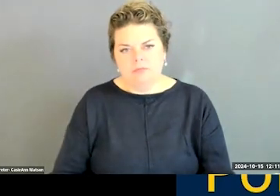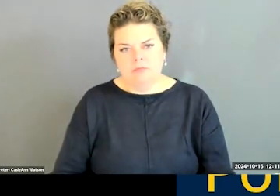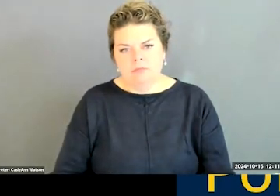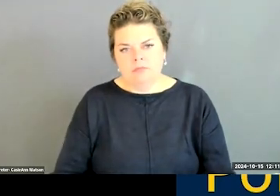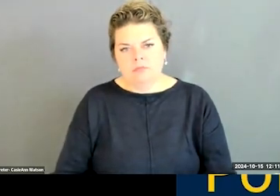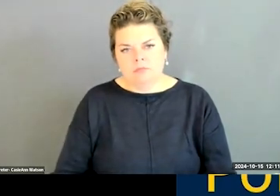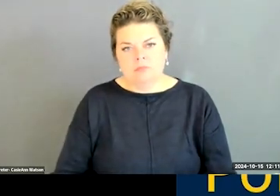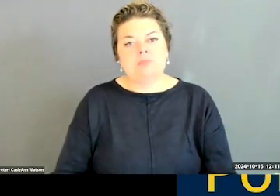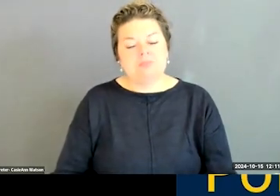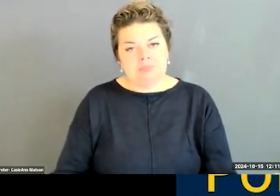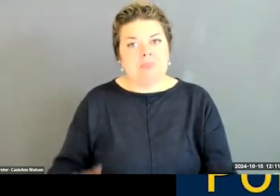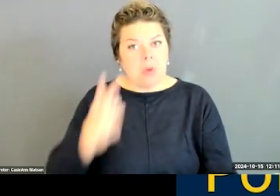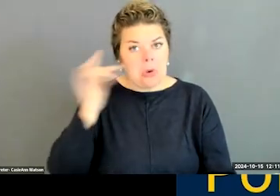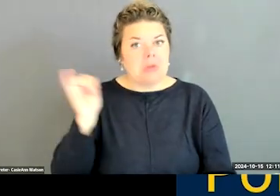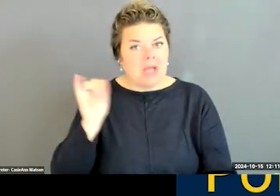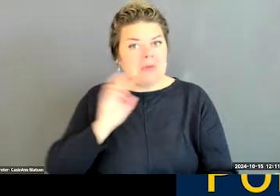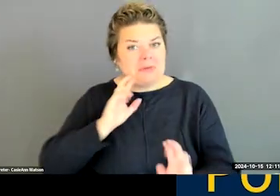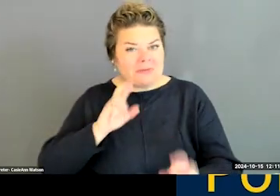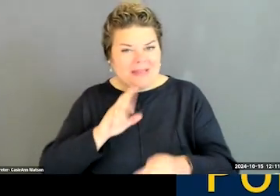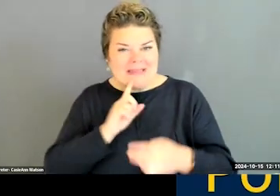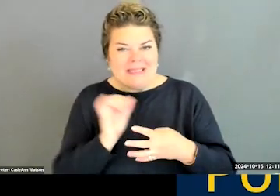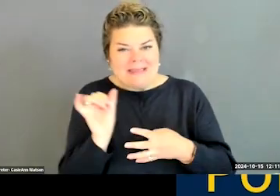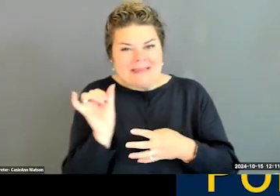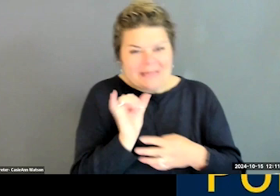It looks like our responses are pretty similar to our last question.